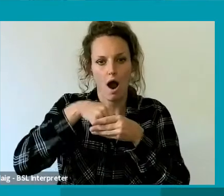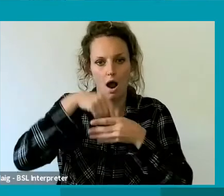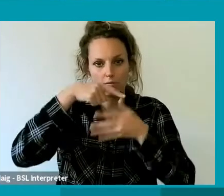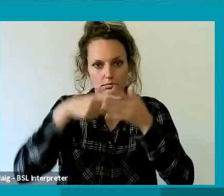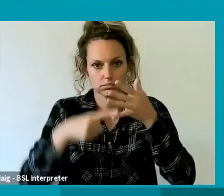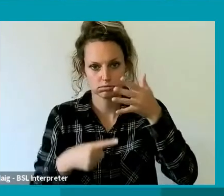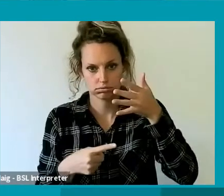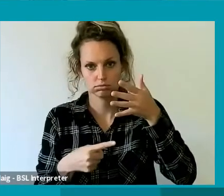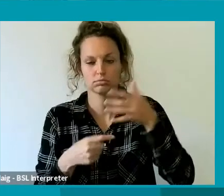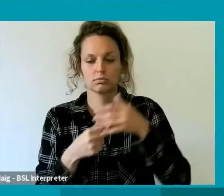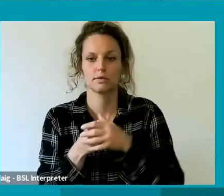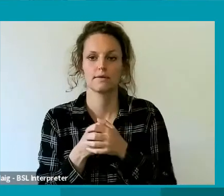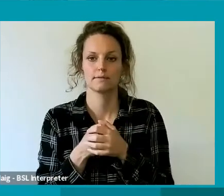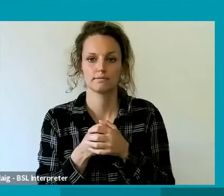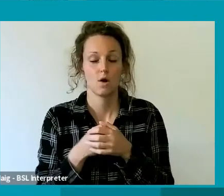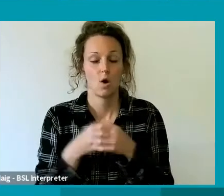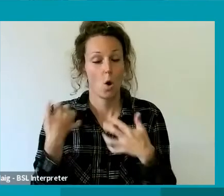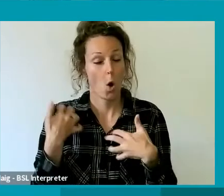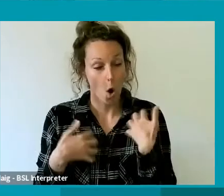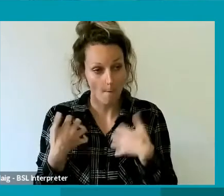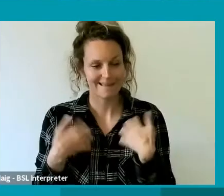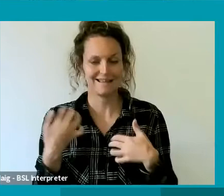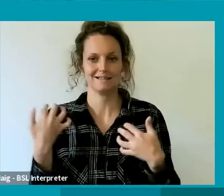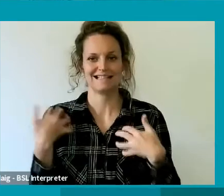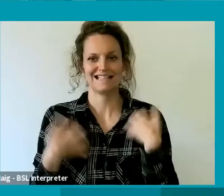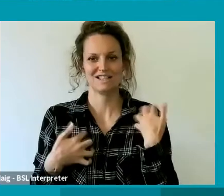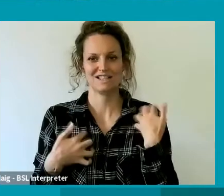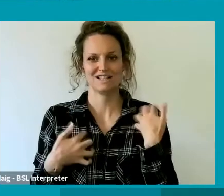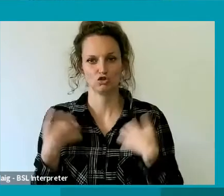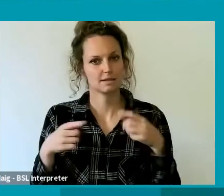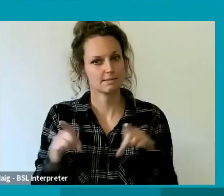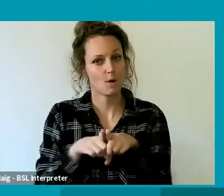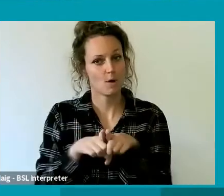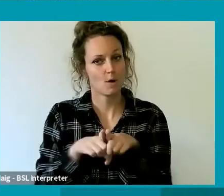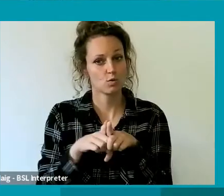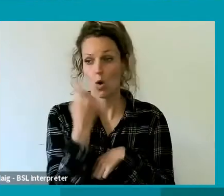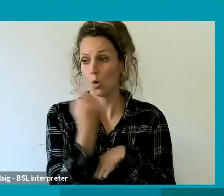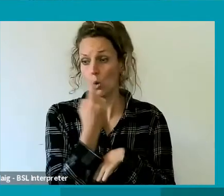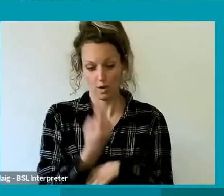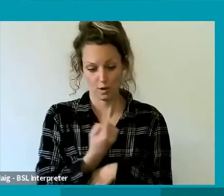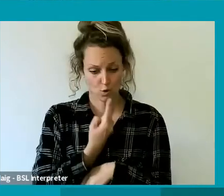Your interest, your your hobbies, but also who you are in the world of work.